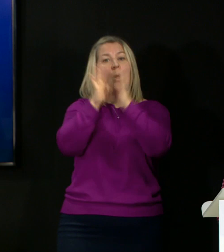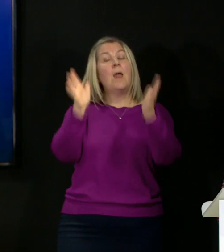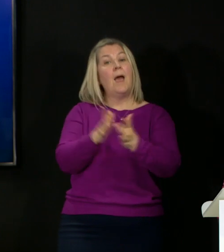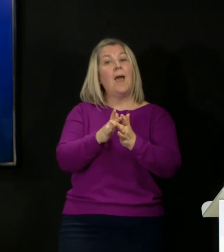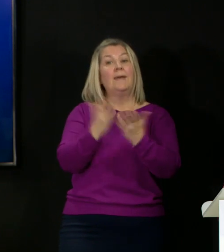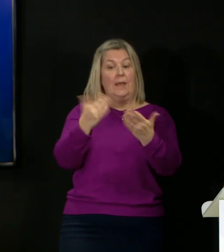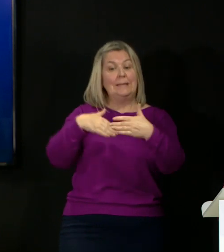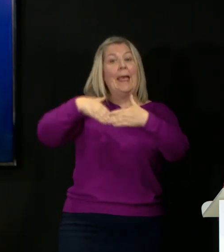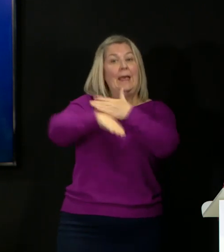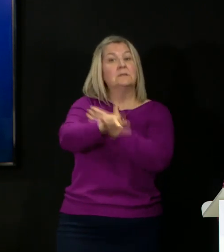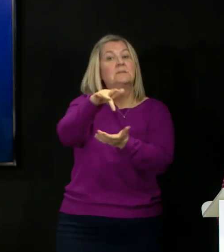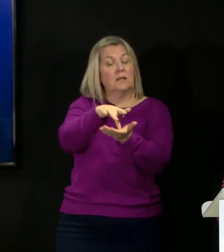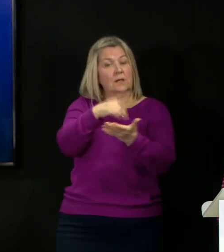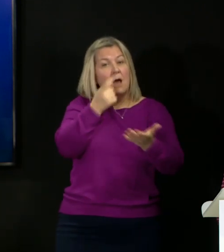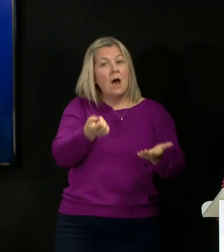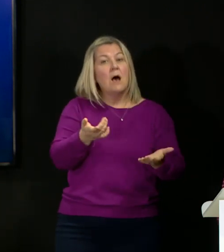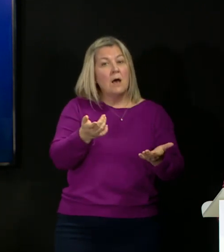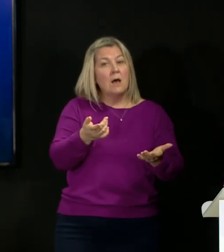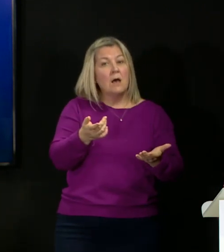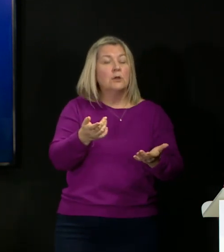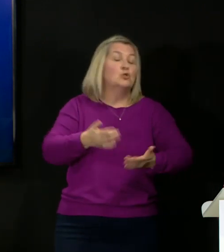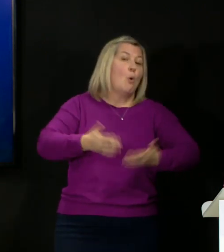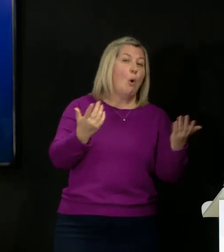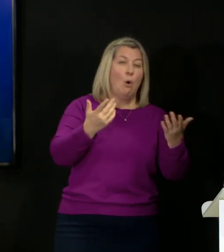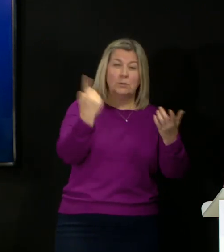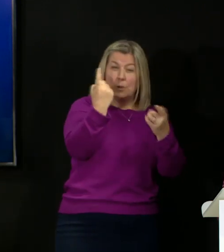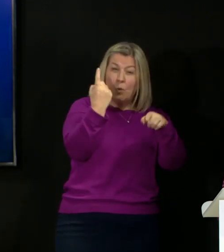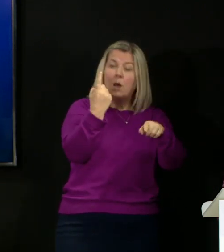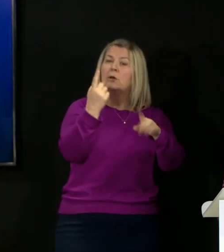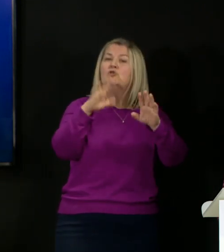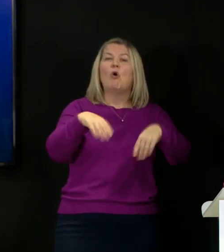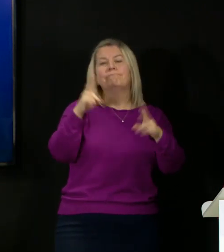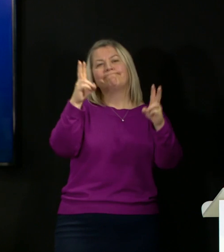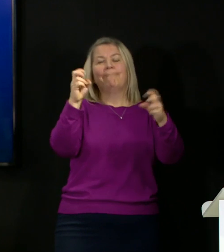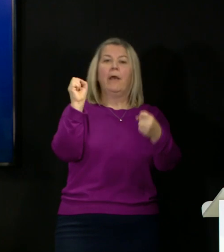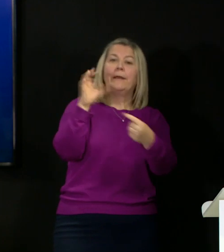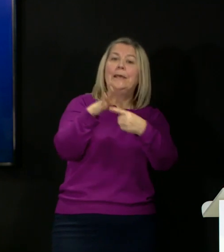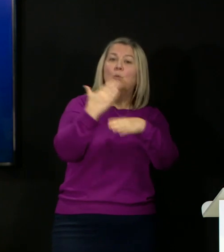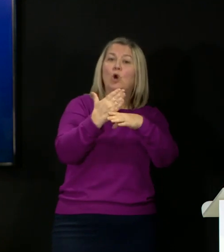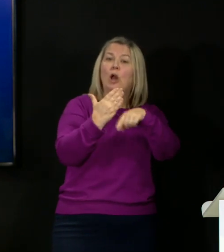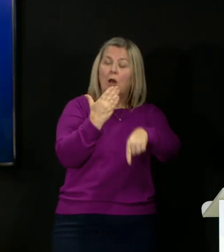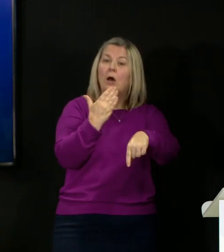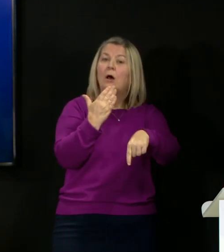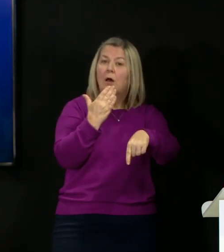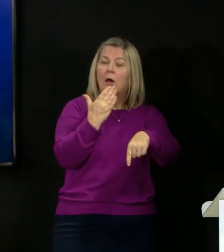individual not in a key worker category but who cannot work from home who also has symptoms,